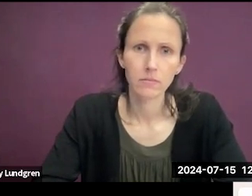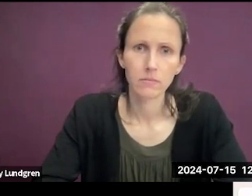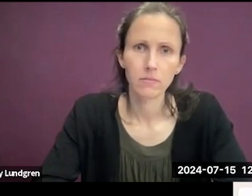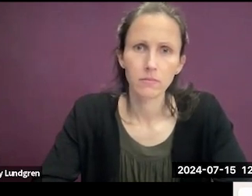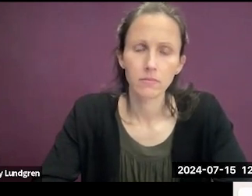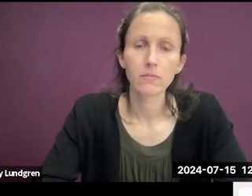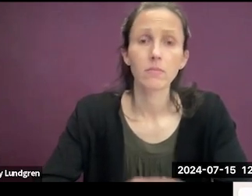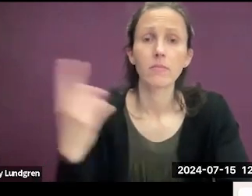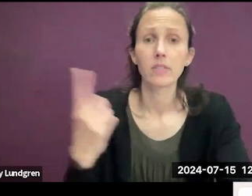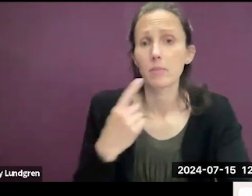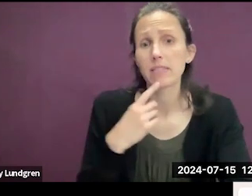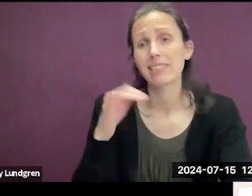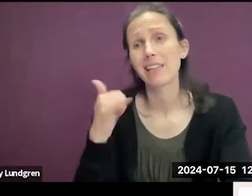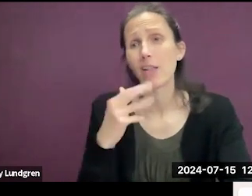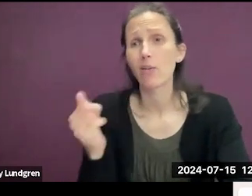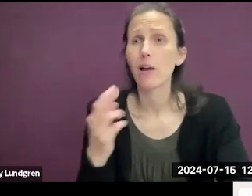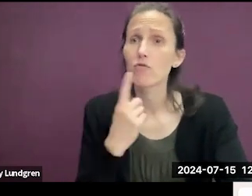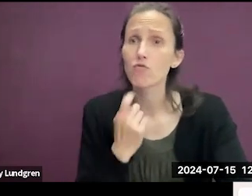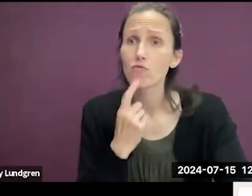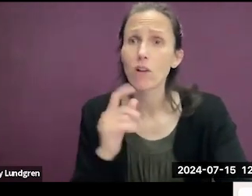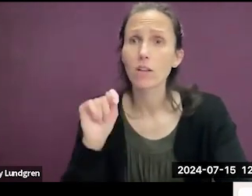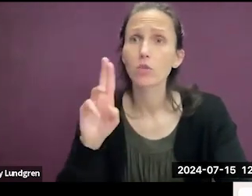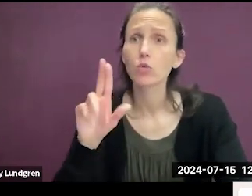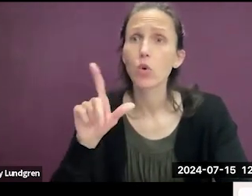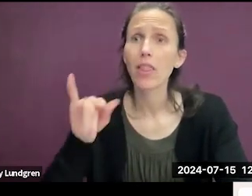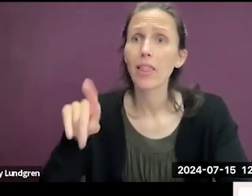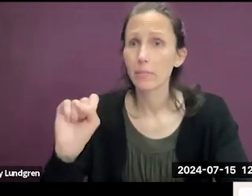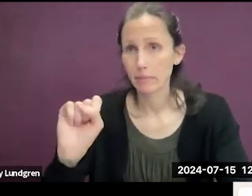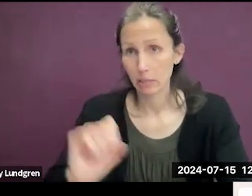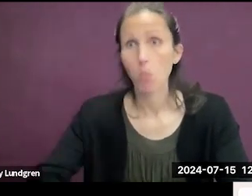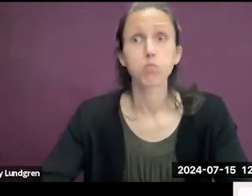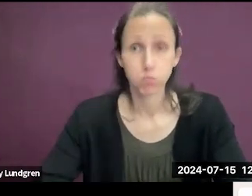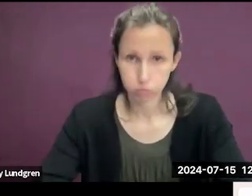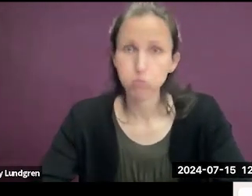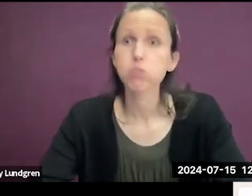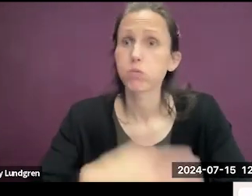Okay, someone's talking about yellow and red tulips. That's a very good start,